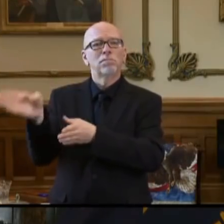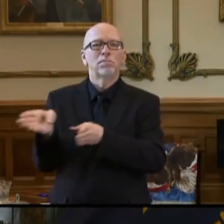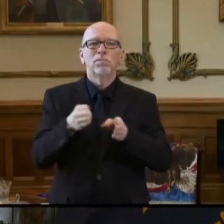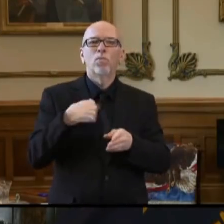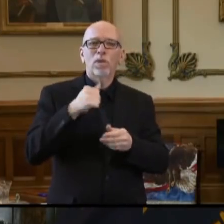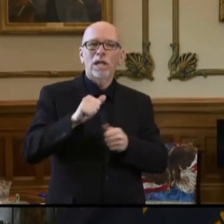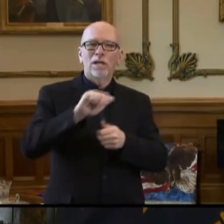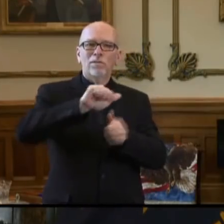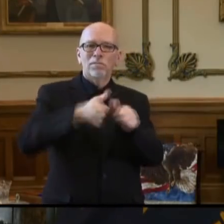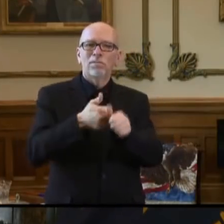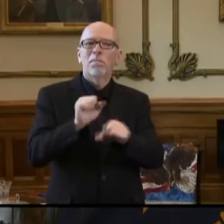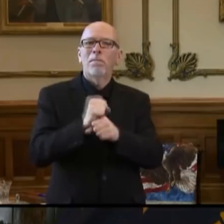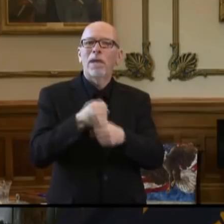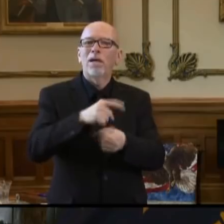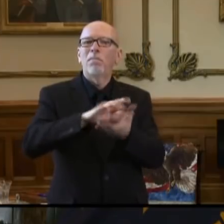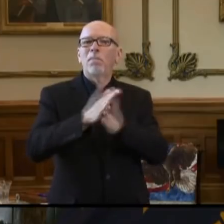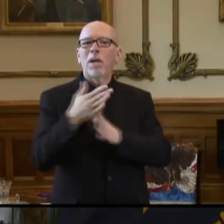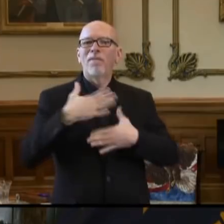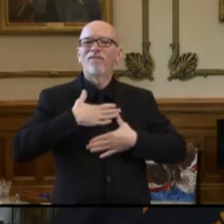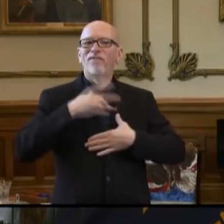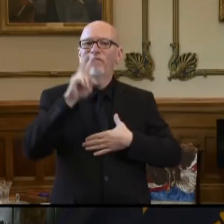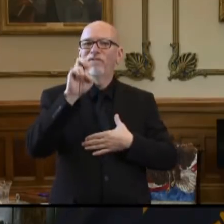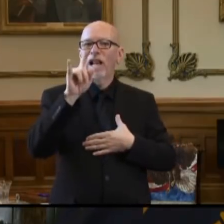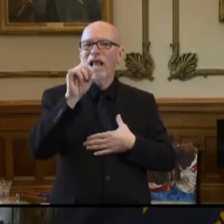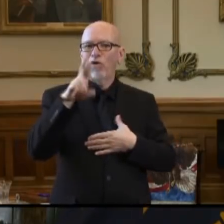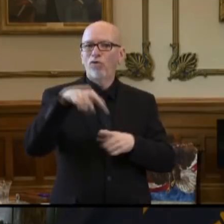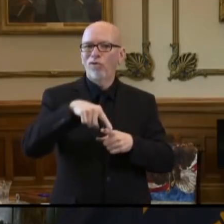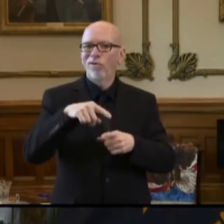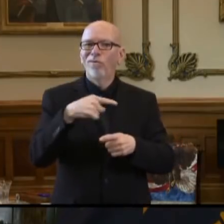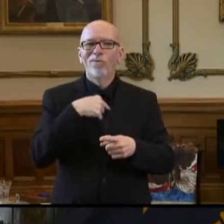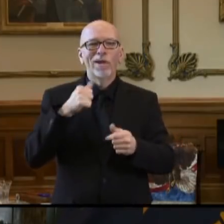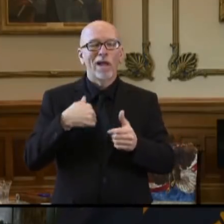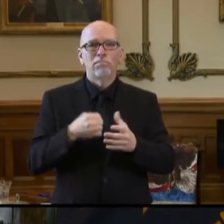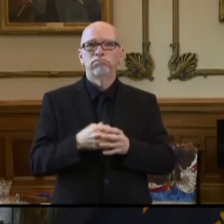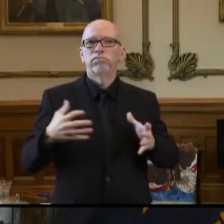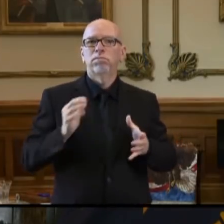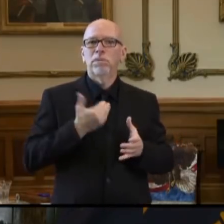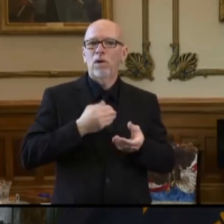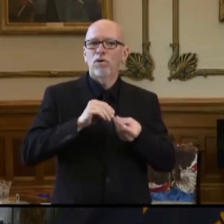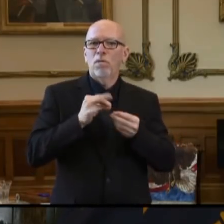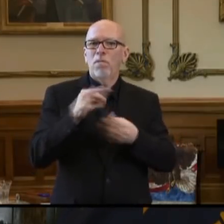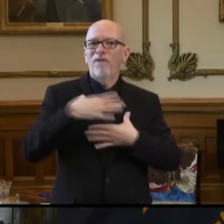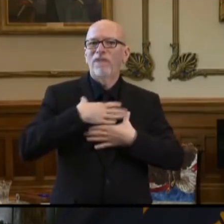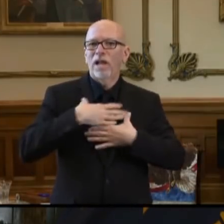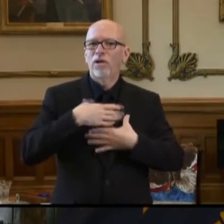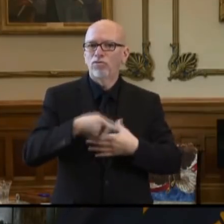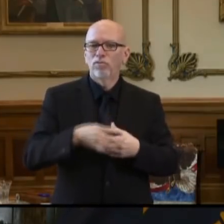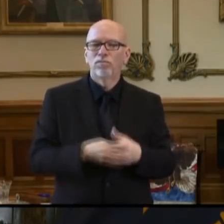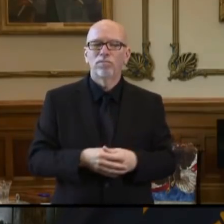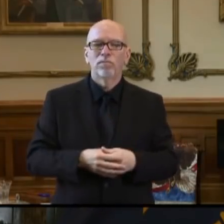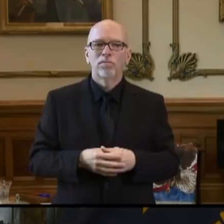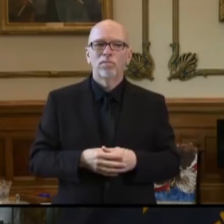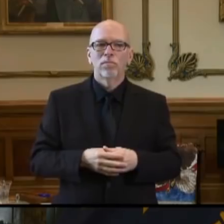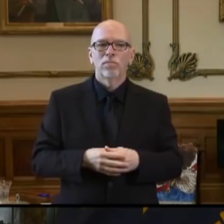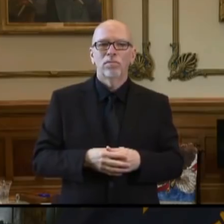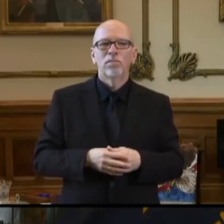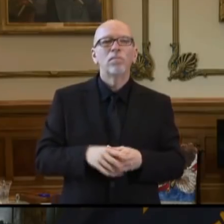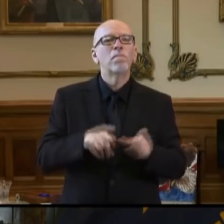HAVE SOME ANESTHESIA MACHINES THAT WE CAN REPURPOSE USES VENTILATORS AND THEY HAVE THAT CAPABILITY TO GET THOSE INTO